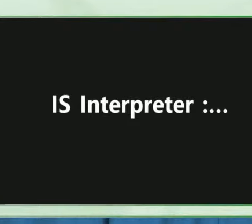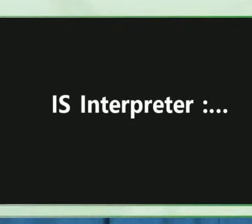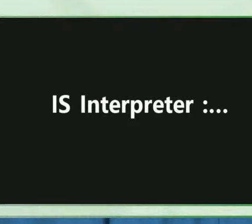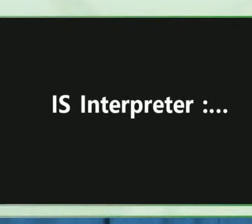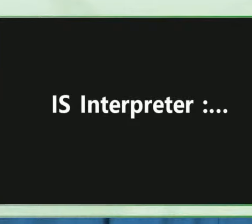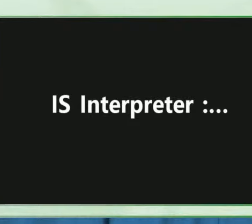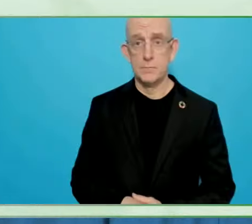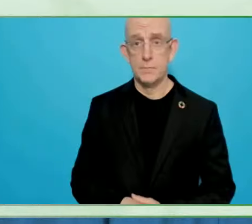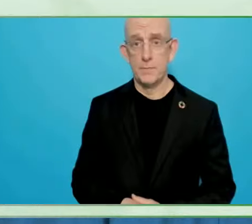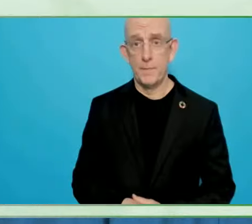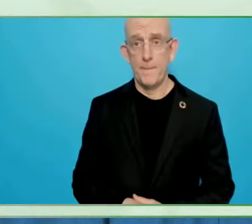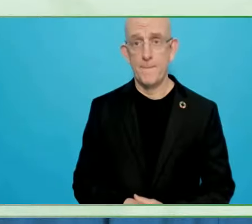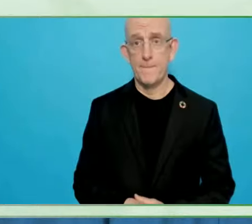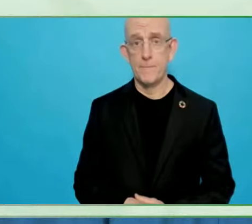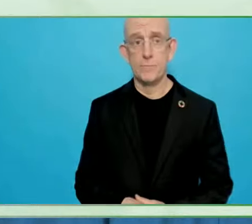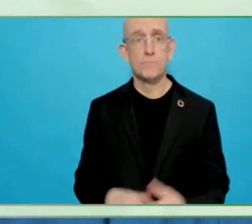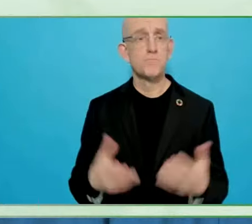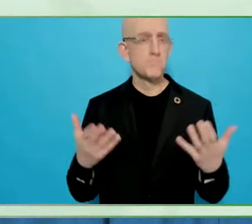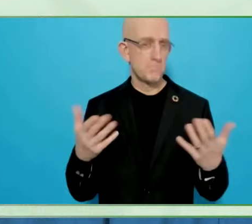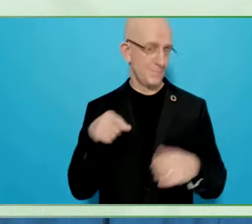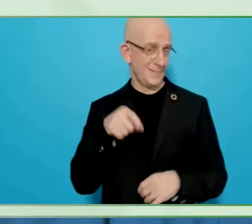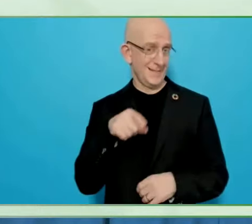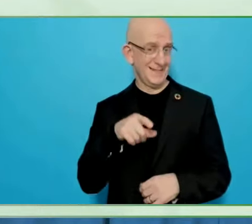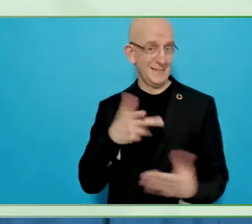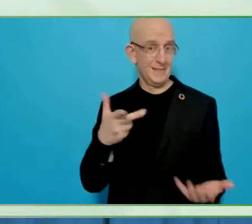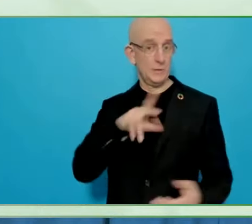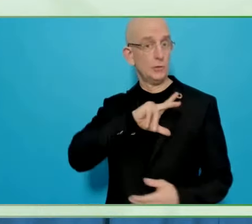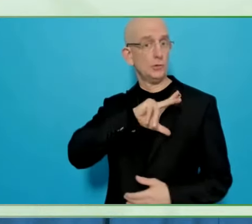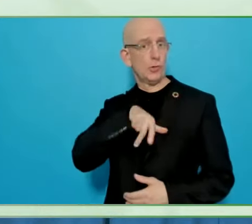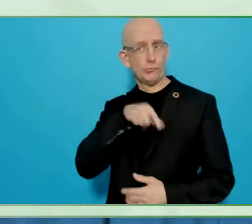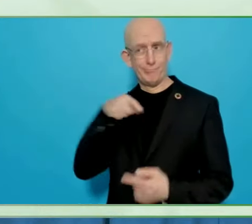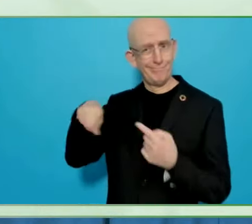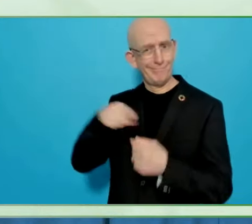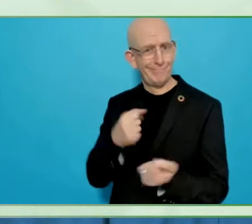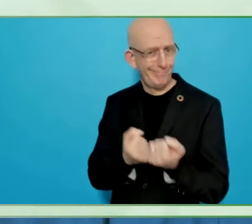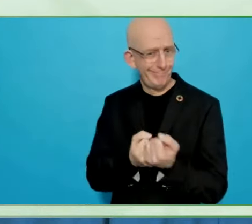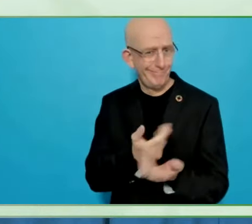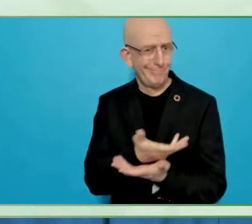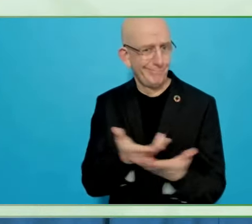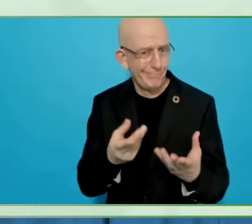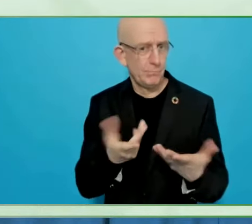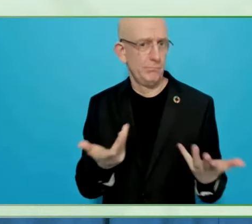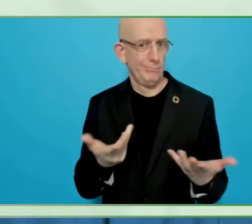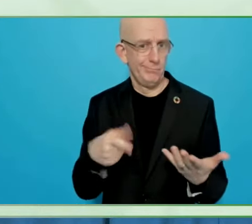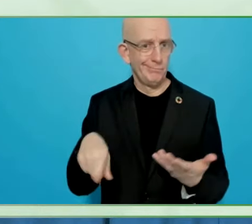So that we have services that really serve the needs of persons with disabilities.